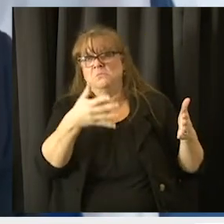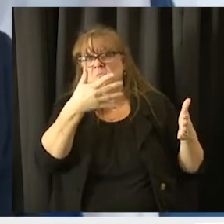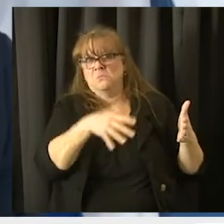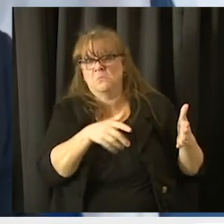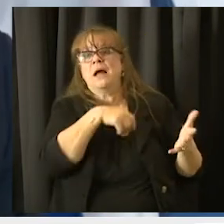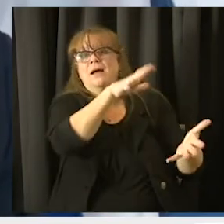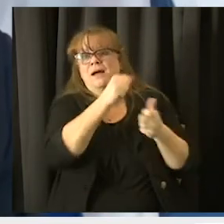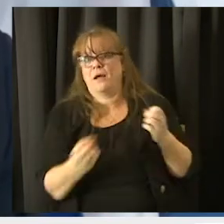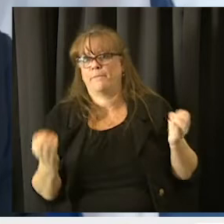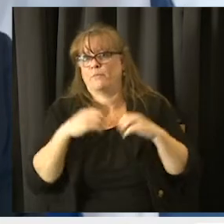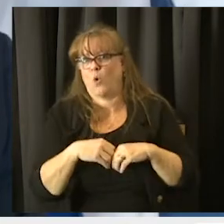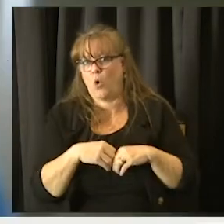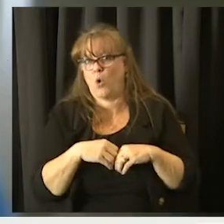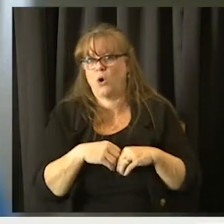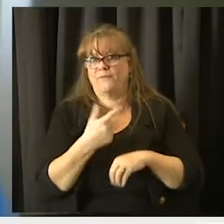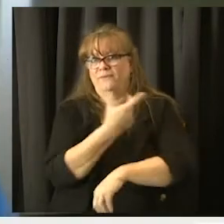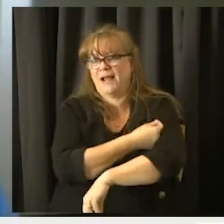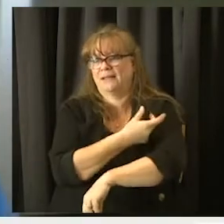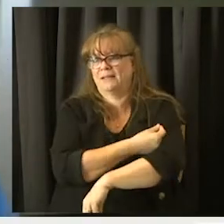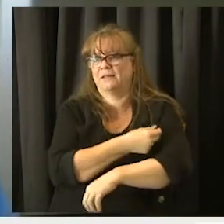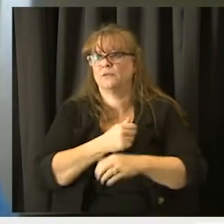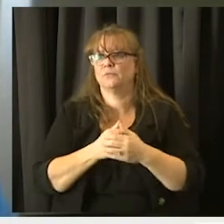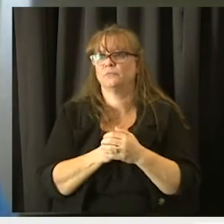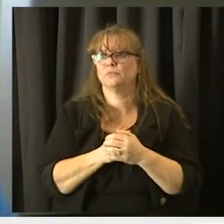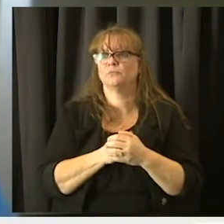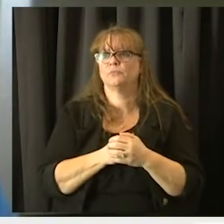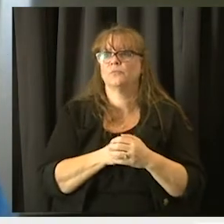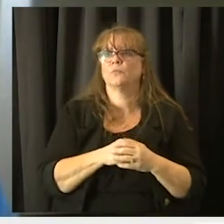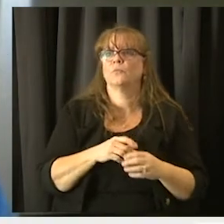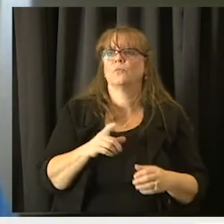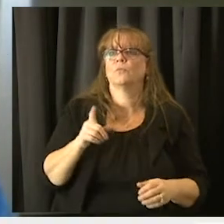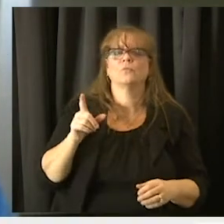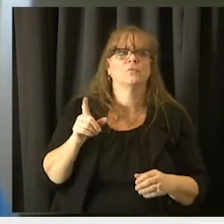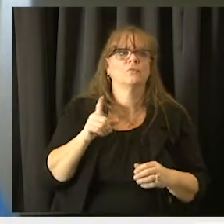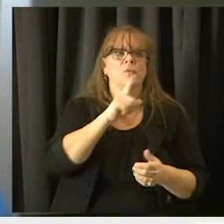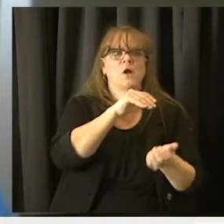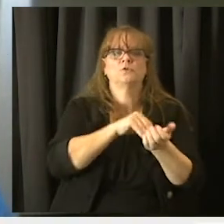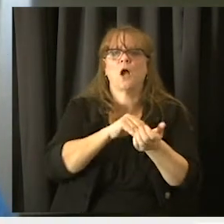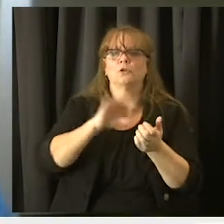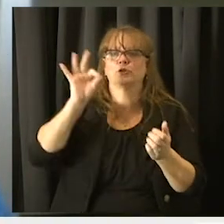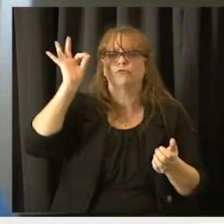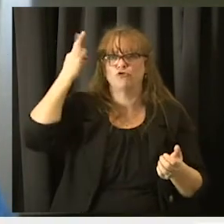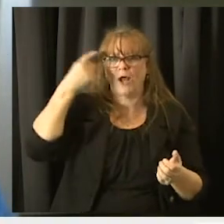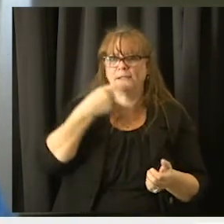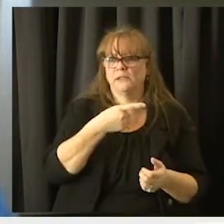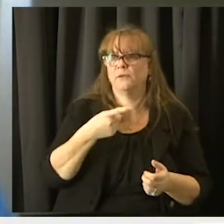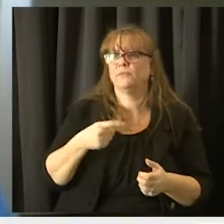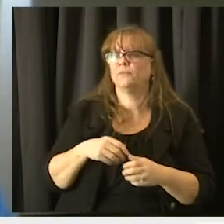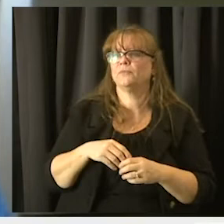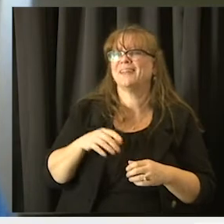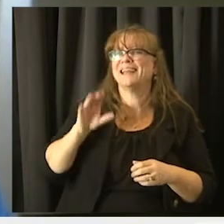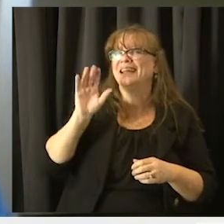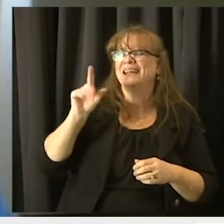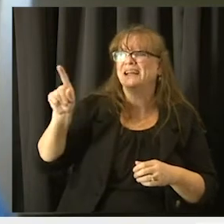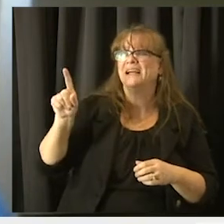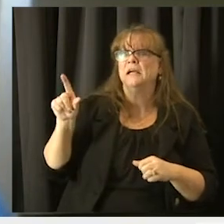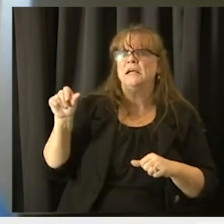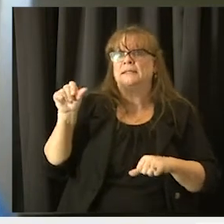well those those scientists who specialize in viruses and their their normal mutations